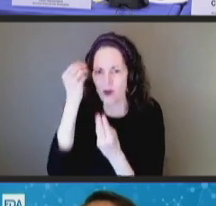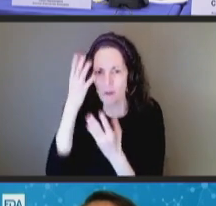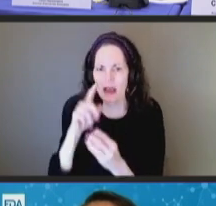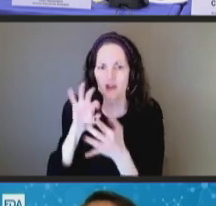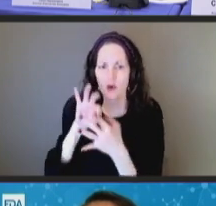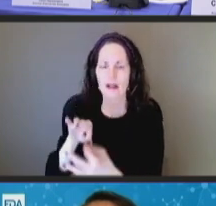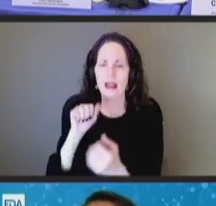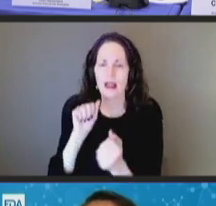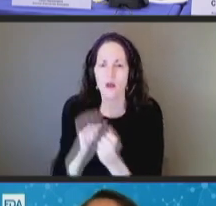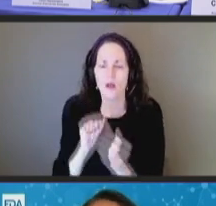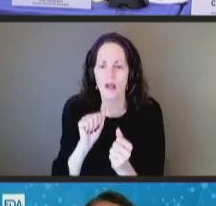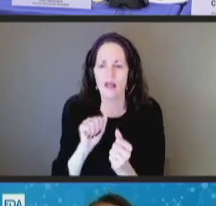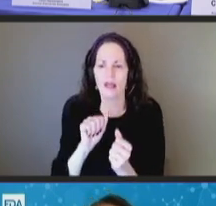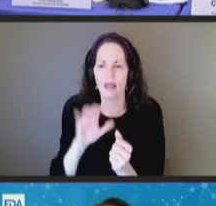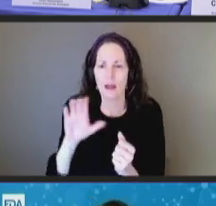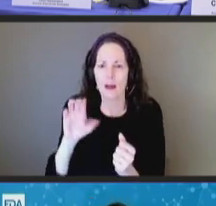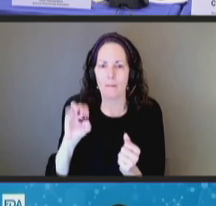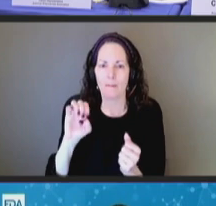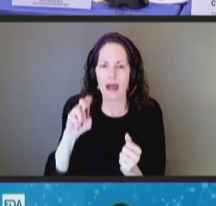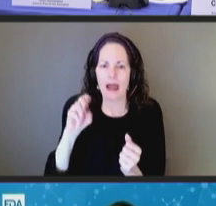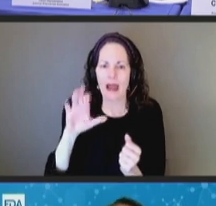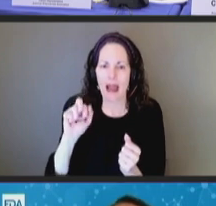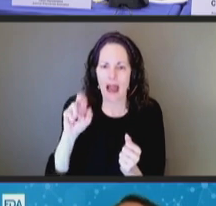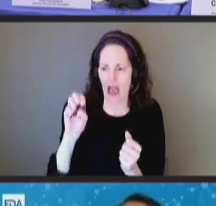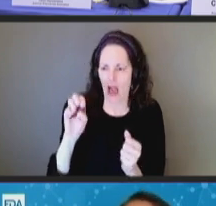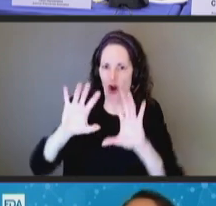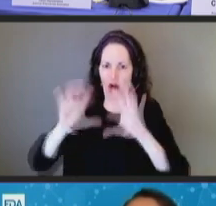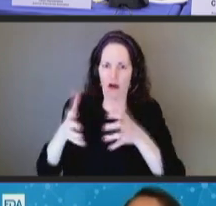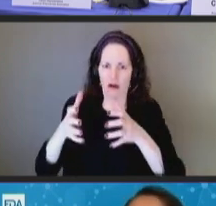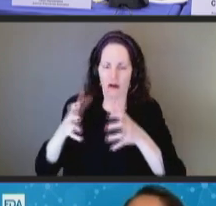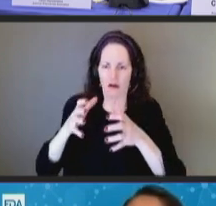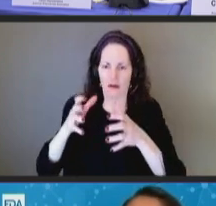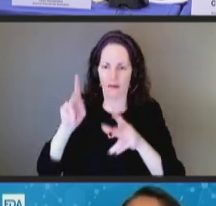the population they care for. And also, some claims don't -- you know,